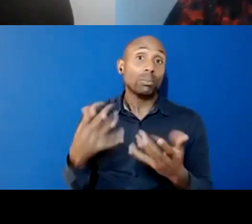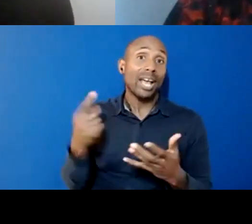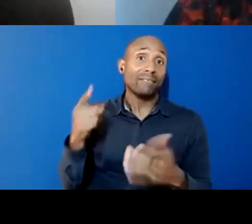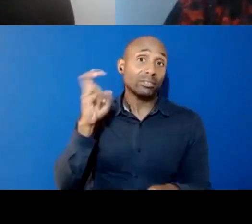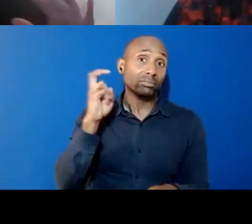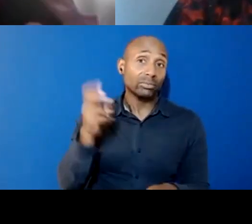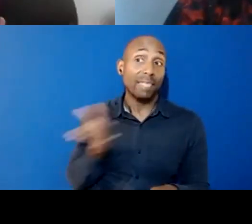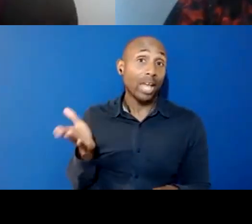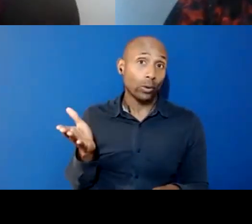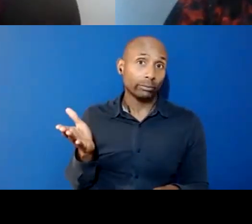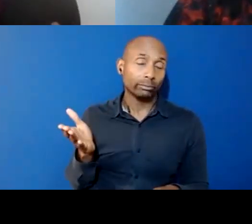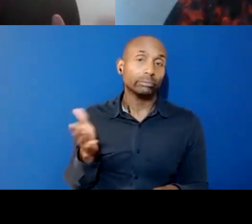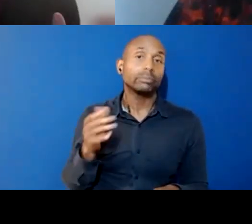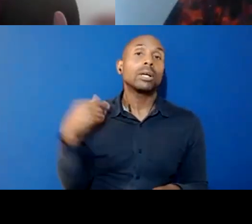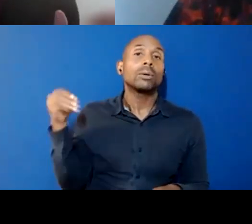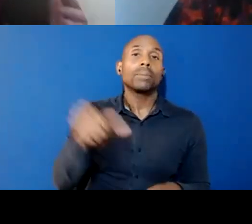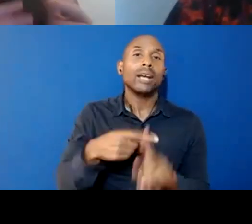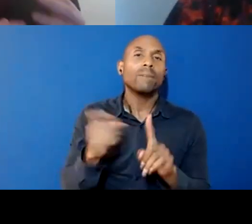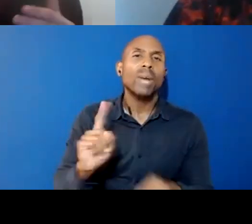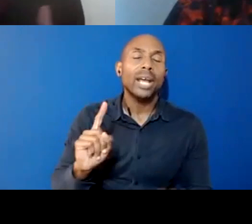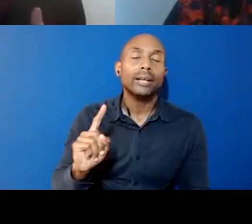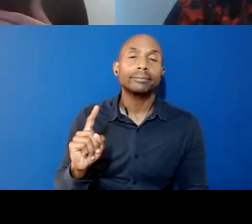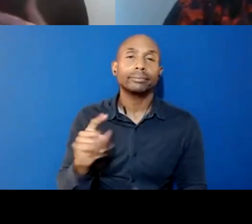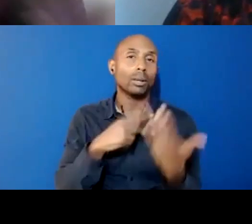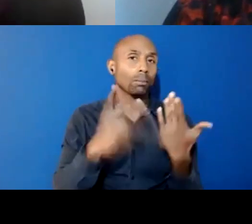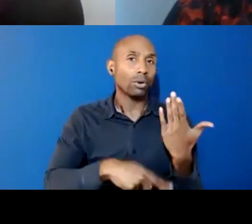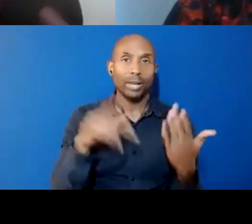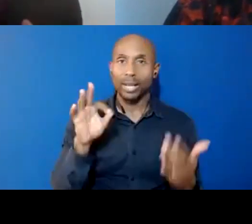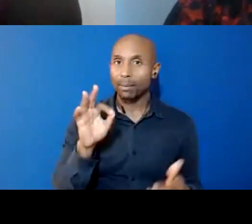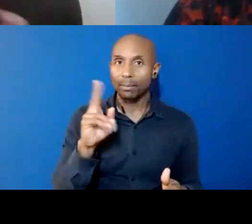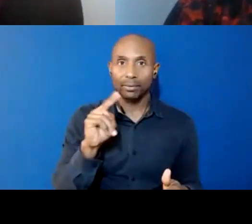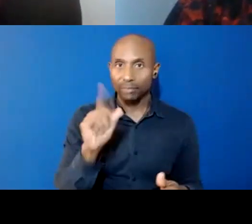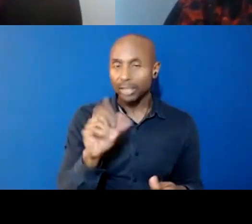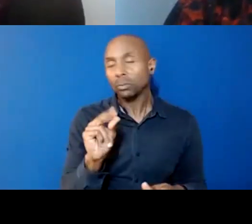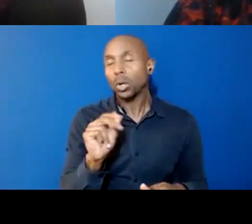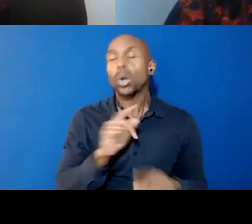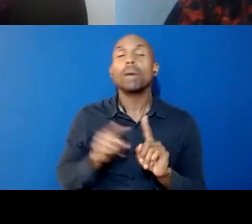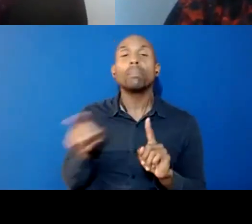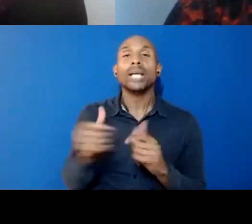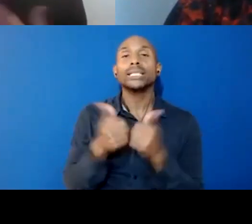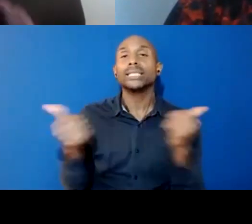It was not paid for by the program funds the other students had, but we used a separate source of funding.